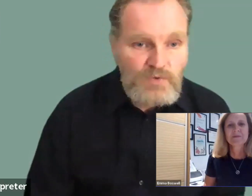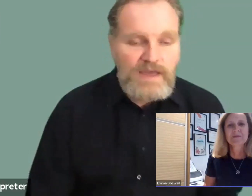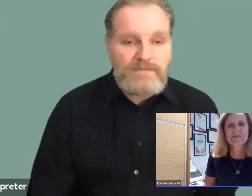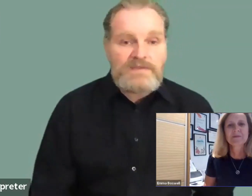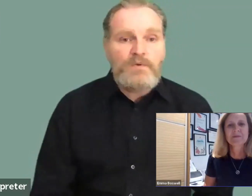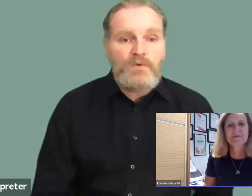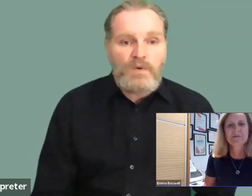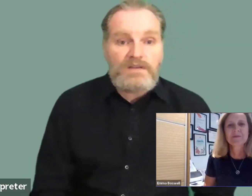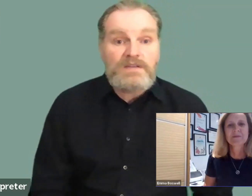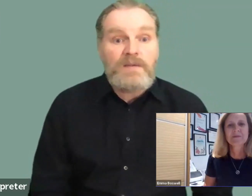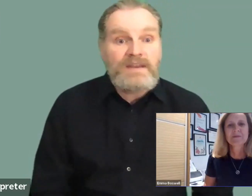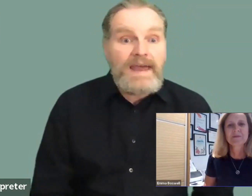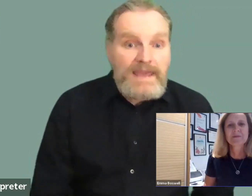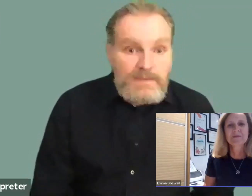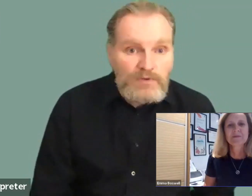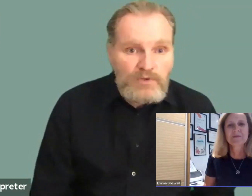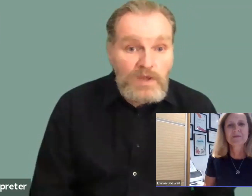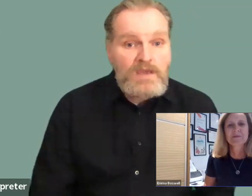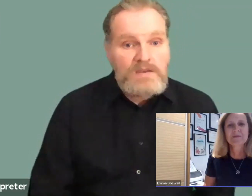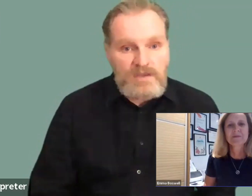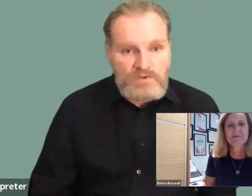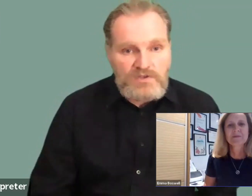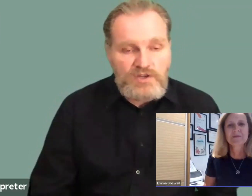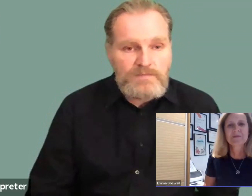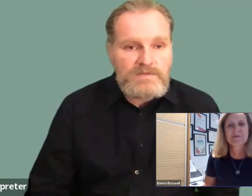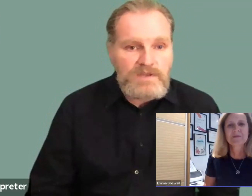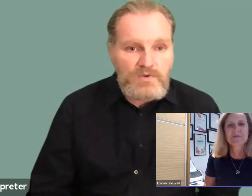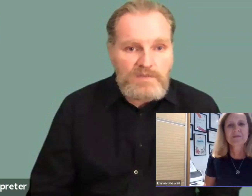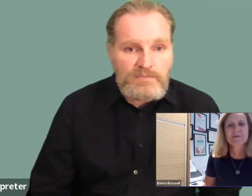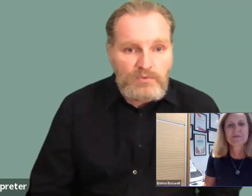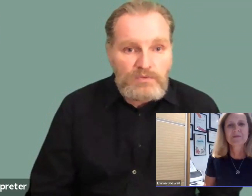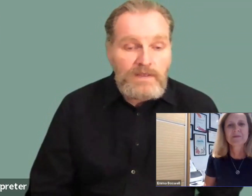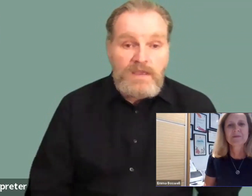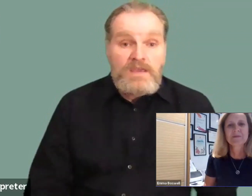you have the support worker to come and enable you to go to the gym, to go to the pool,